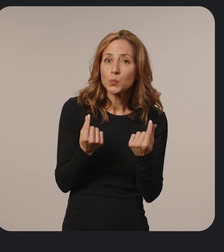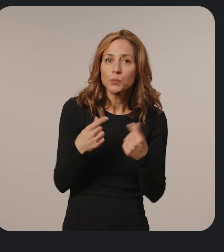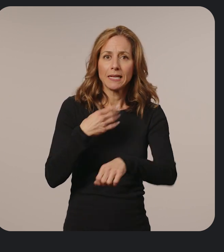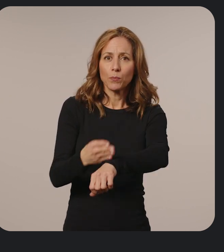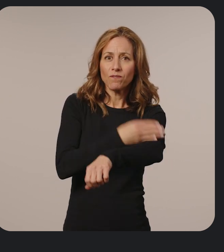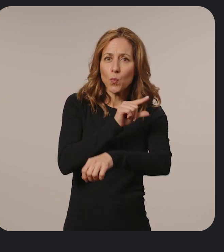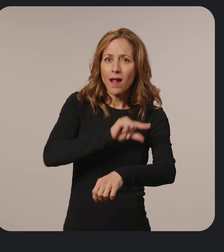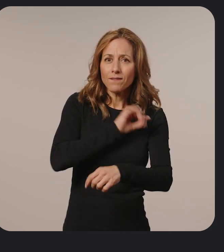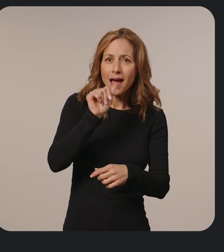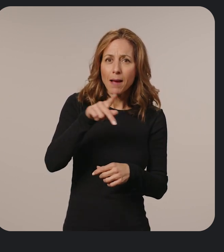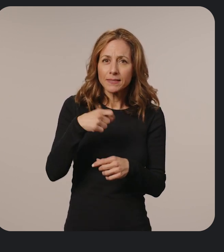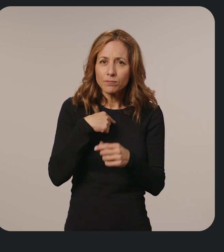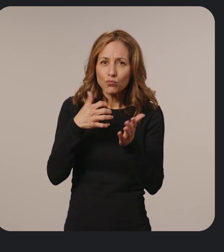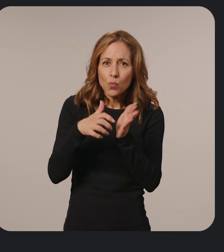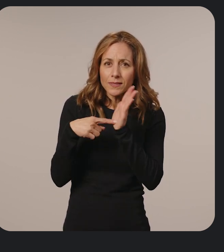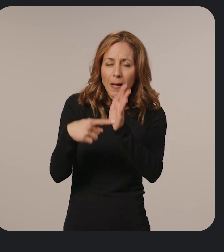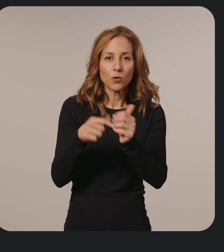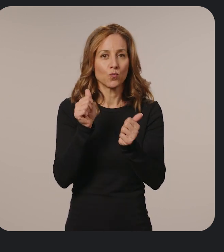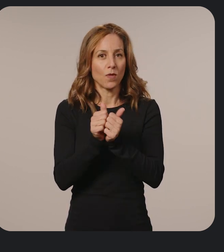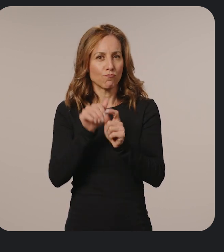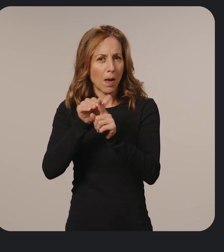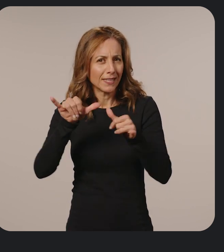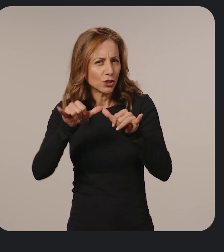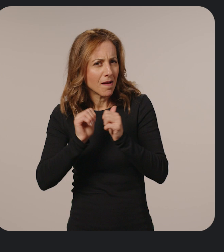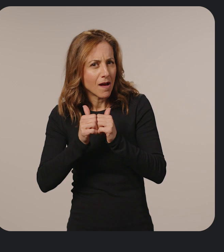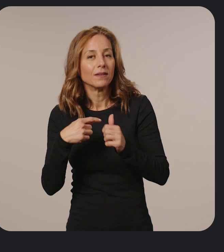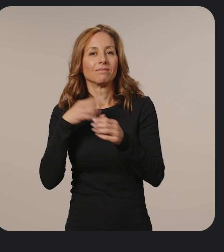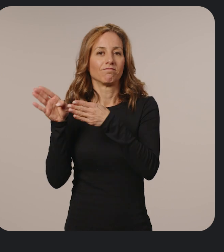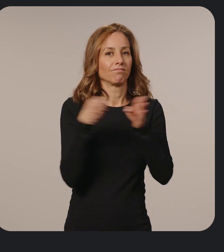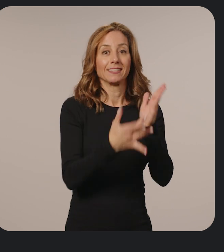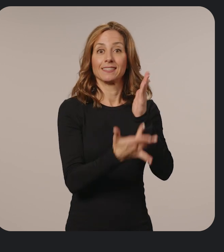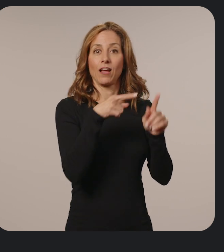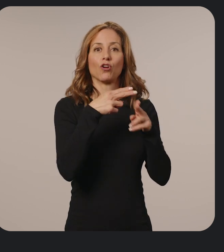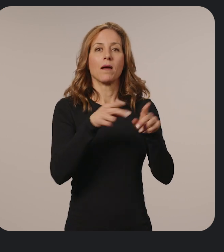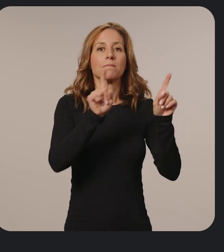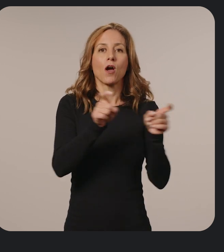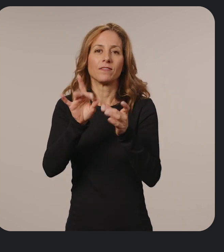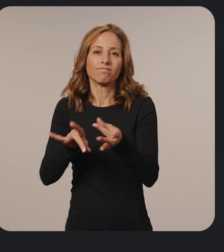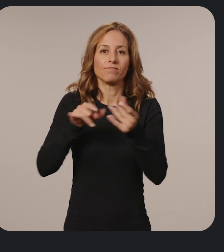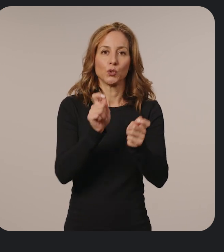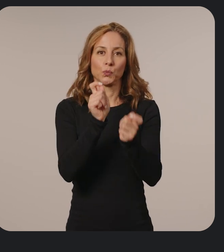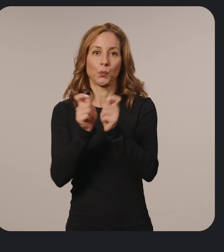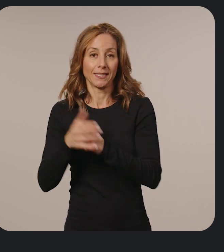of the apps we prototyped with prompt engineering? We can turn to a technique called parameter efficient tuning. Parameter efficient tuning is a way